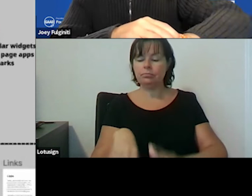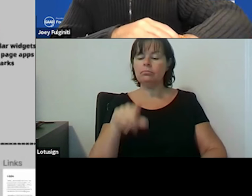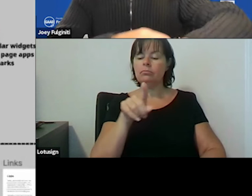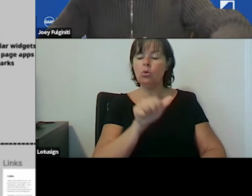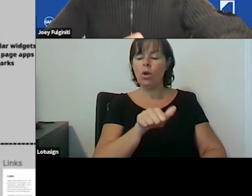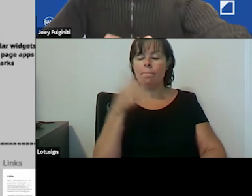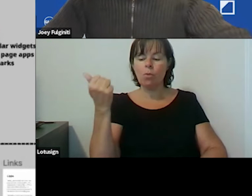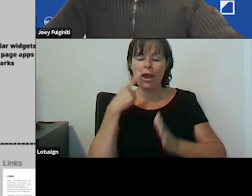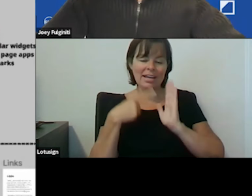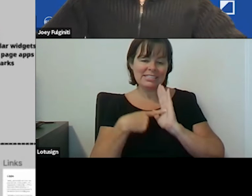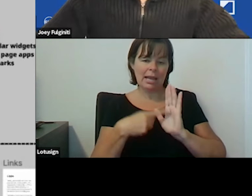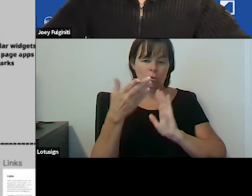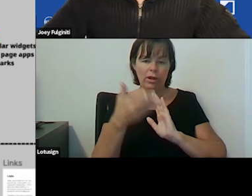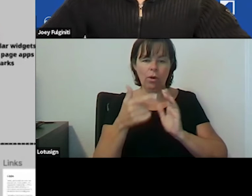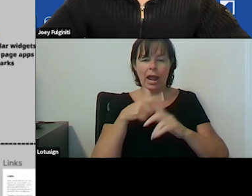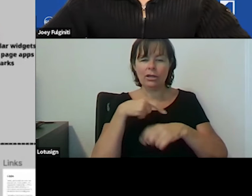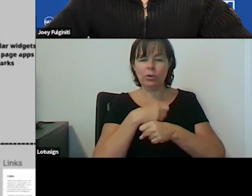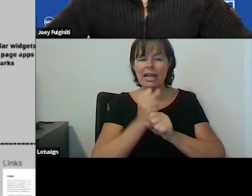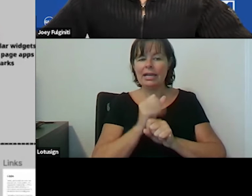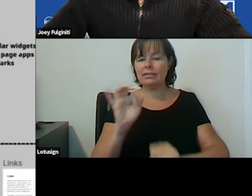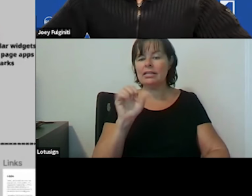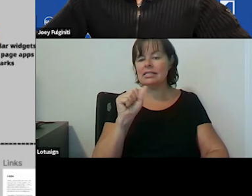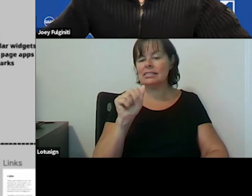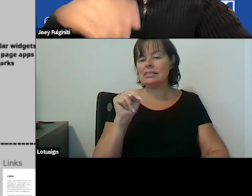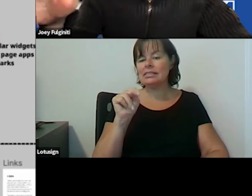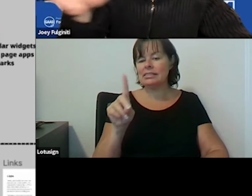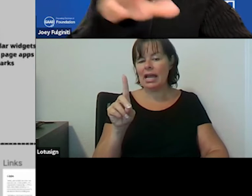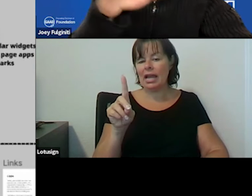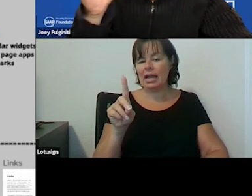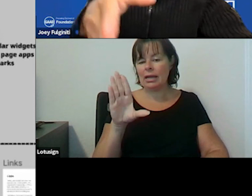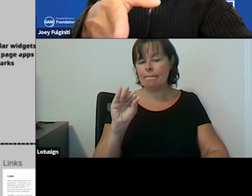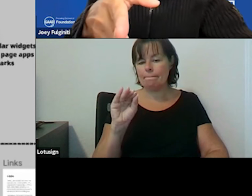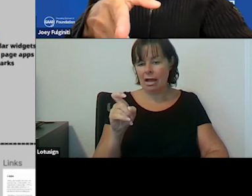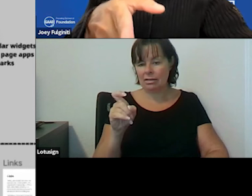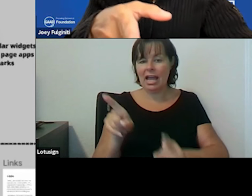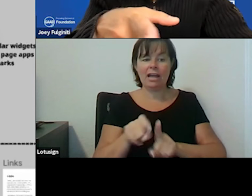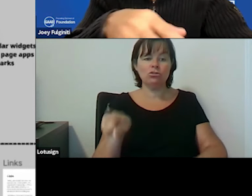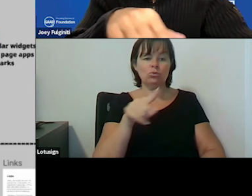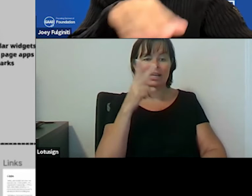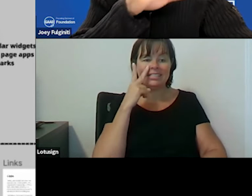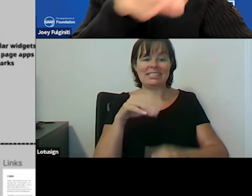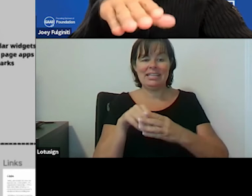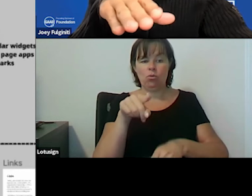create this i call it the sandbox uh this sandbox as you can see on the left here it's just a page